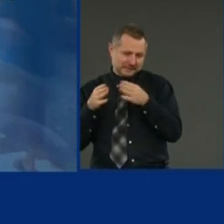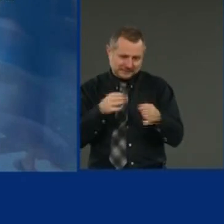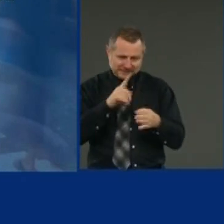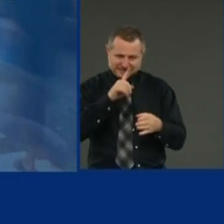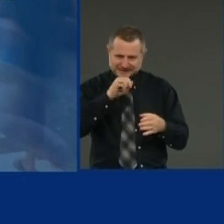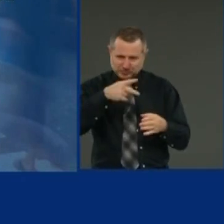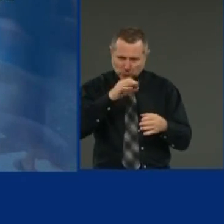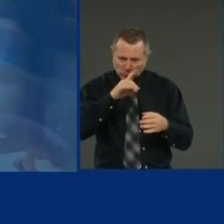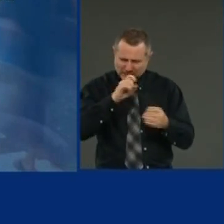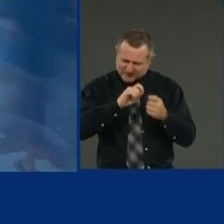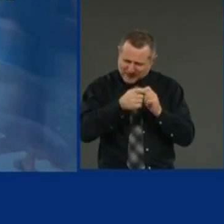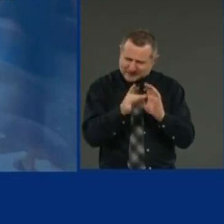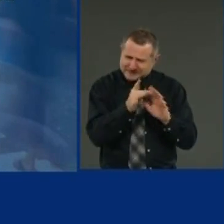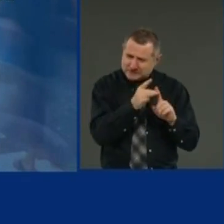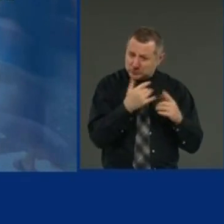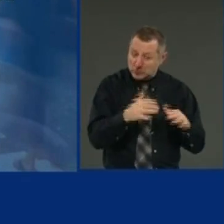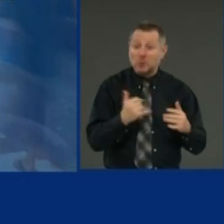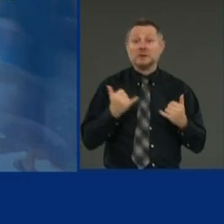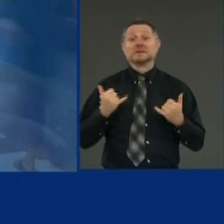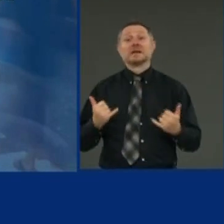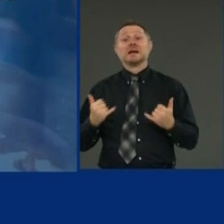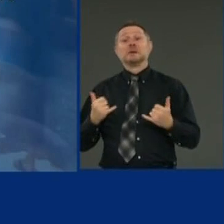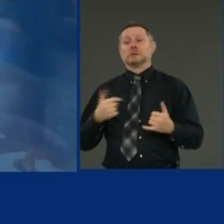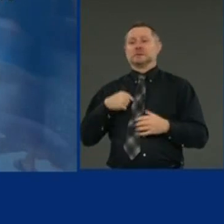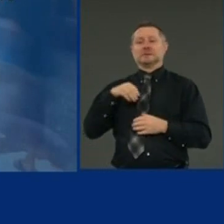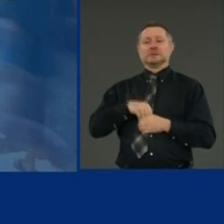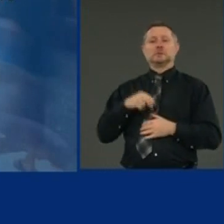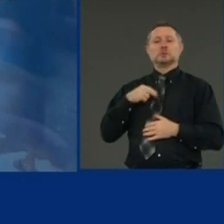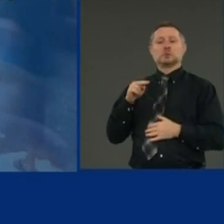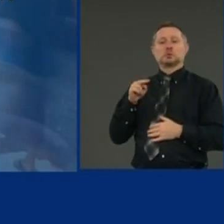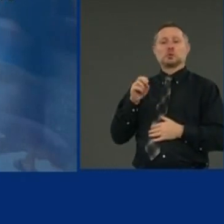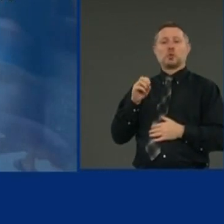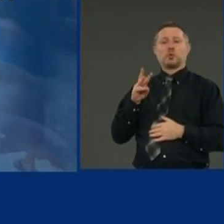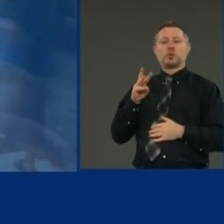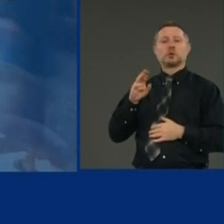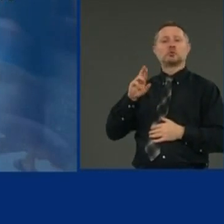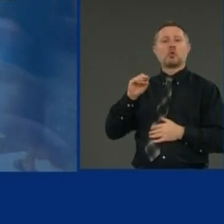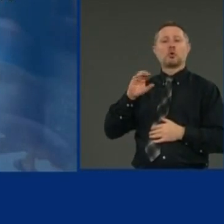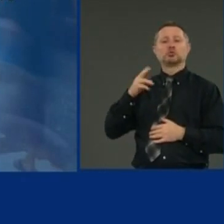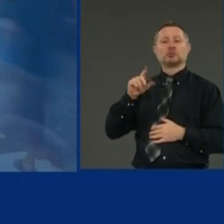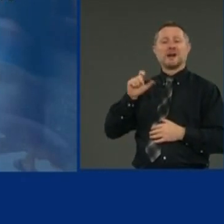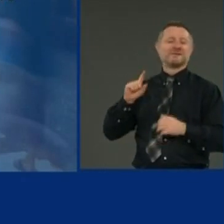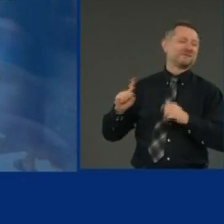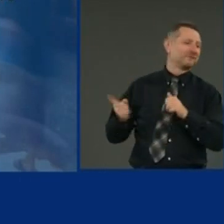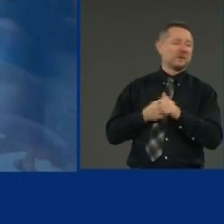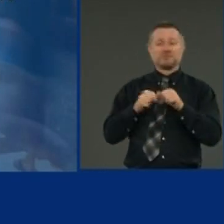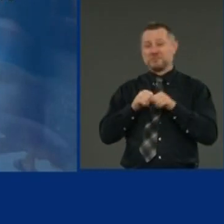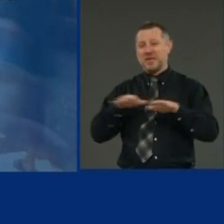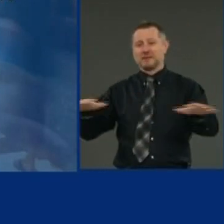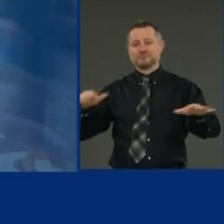PREPARATIONS, BUT THEN HOT SPOTS, HOT SPOTS, HOT SPOTS. WE'RE IN NEW ROCHELLE TODAY WHERE WE HAD THE FIRST HOT SPOT